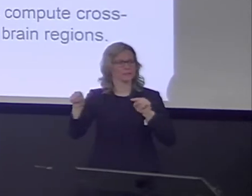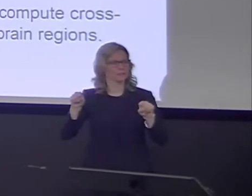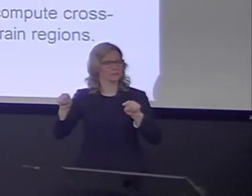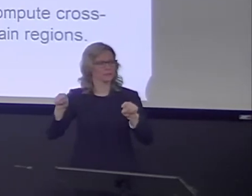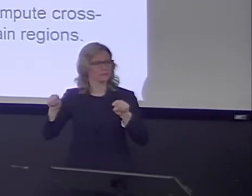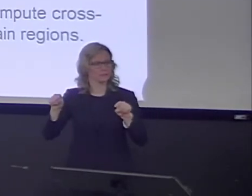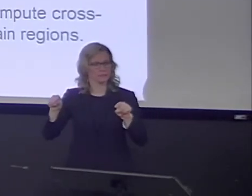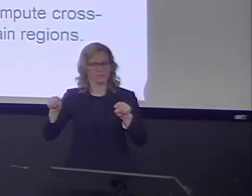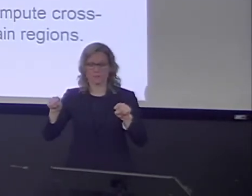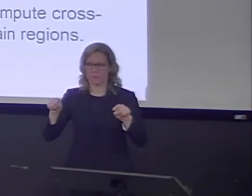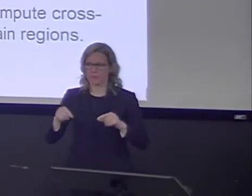So,